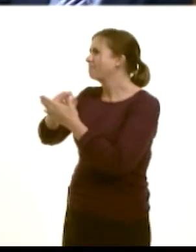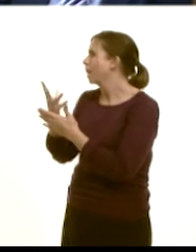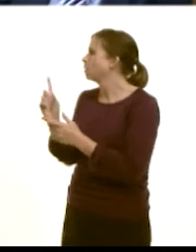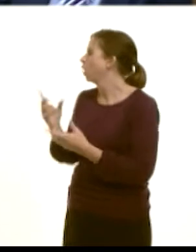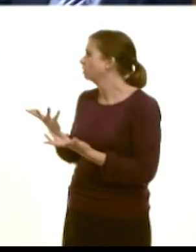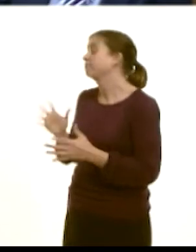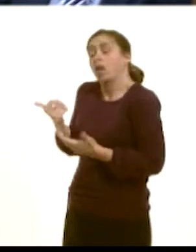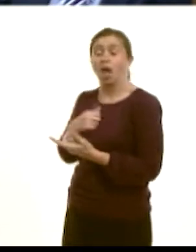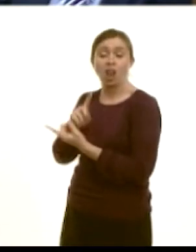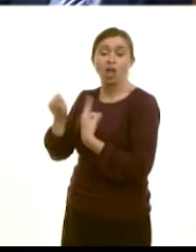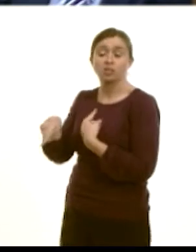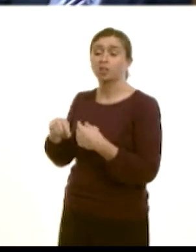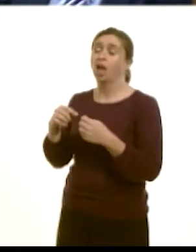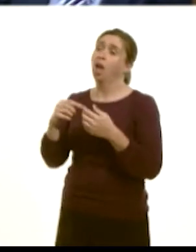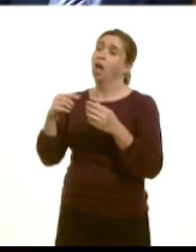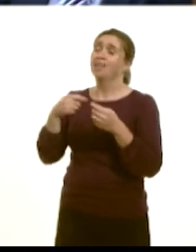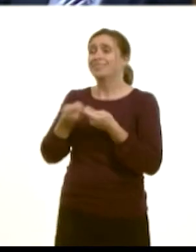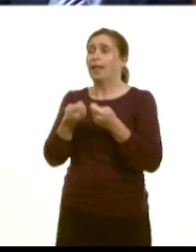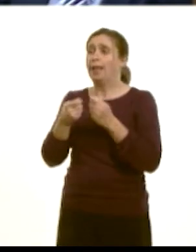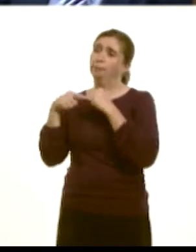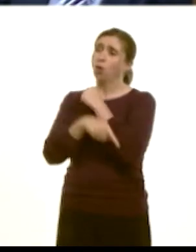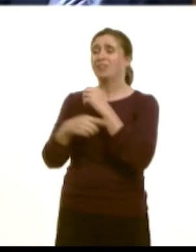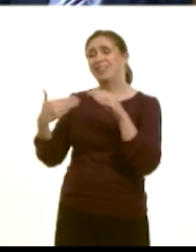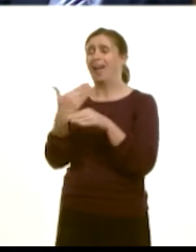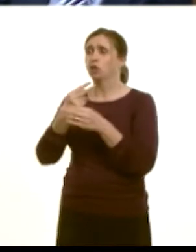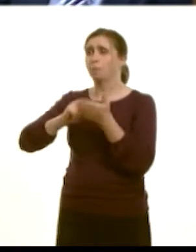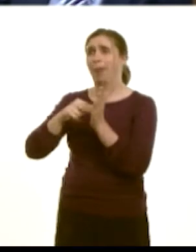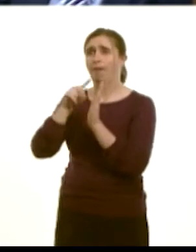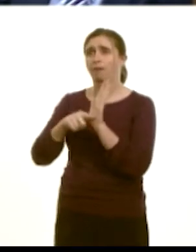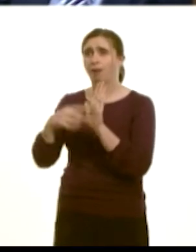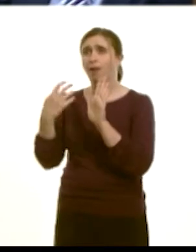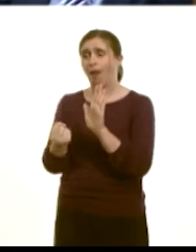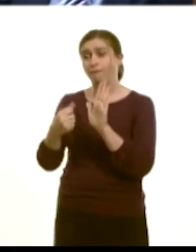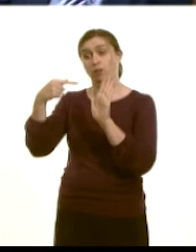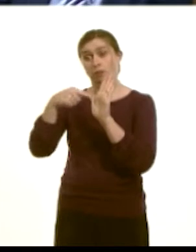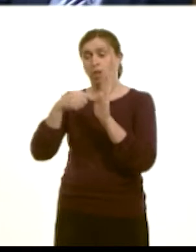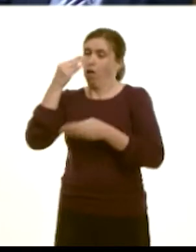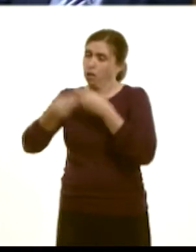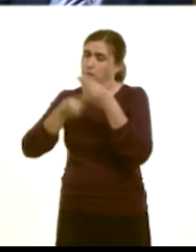We have the tackling poverty action plan, which is where we outline how we will deal with child poverty.